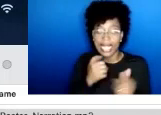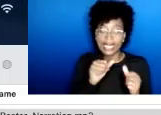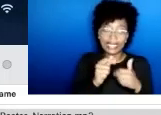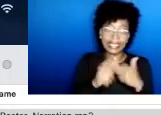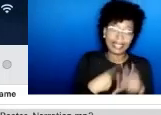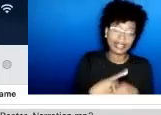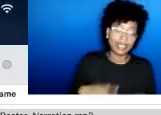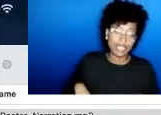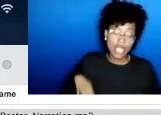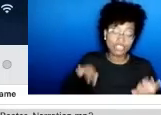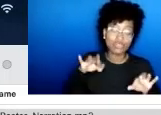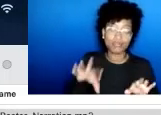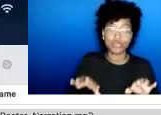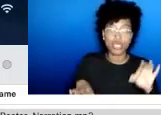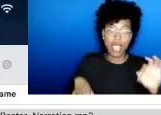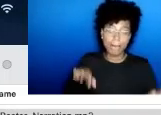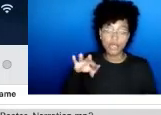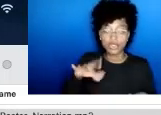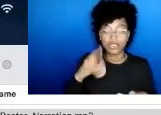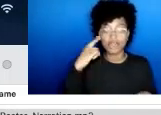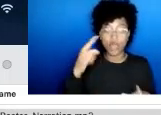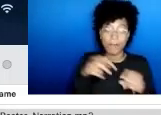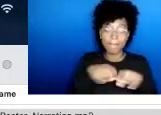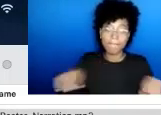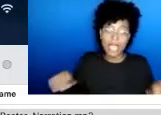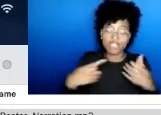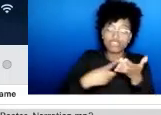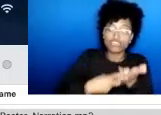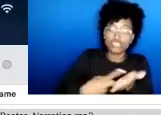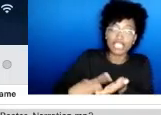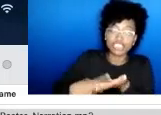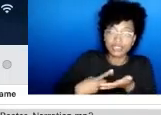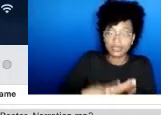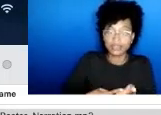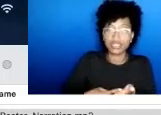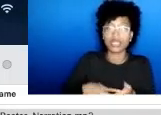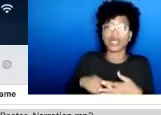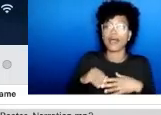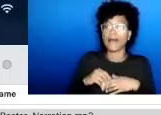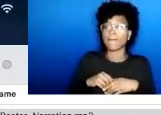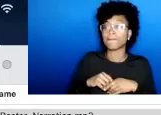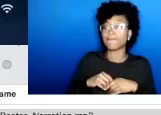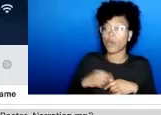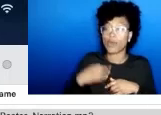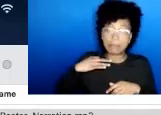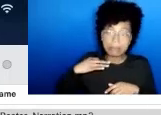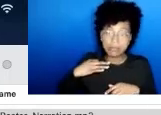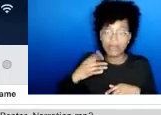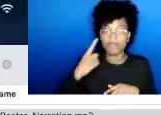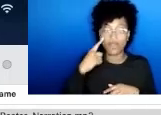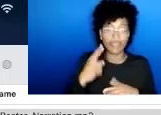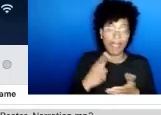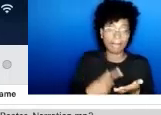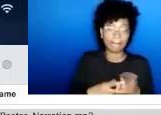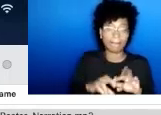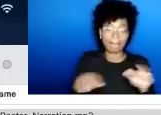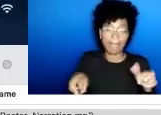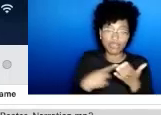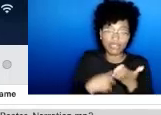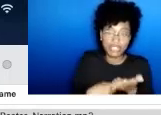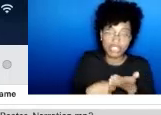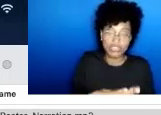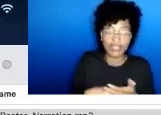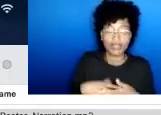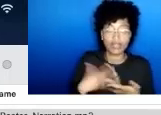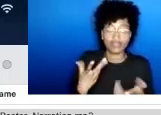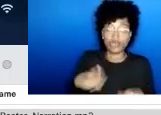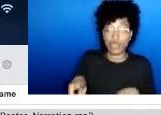07:20:07 to panel discussions or anything, in terms of transferring, let's say, a PowerPoint